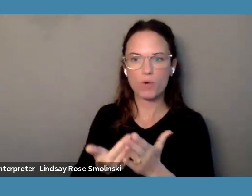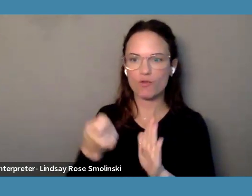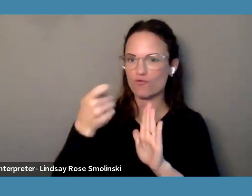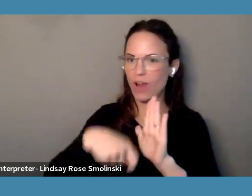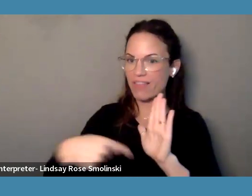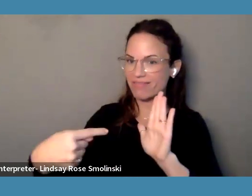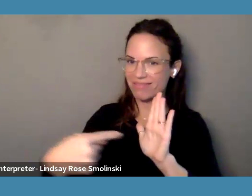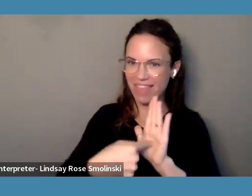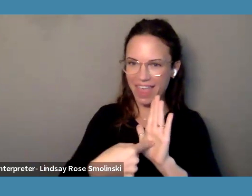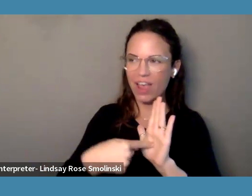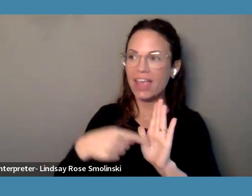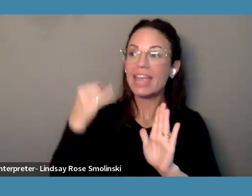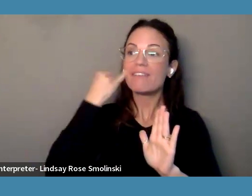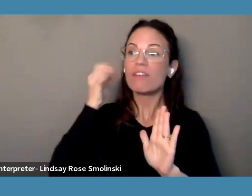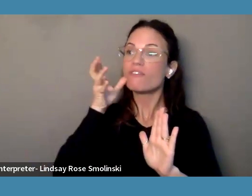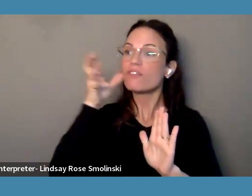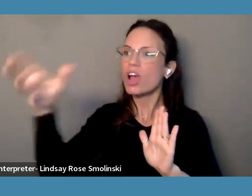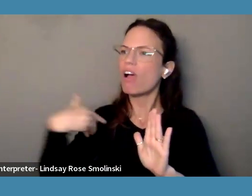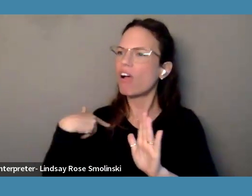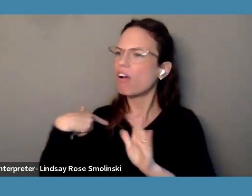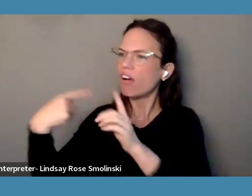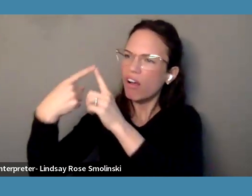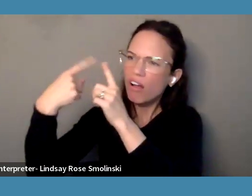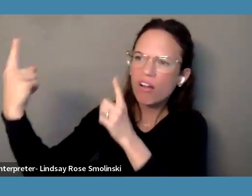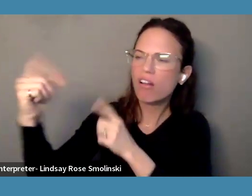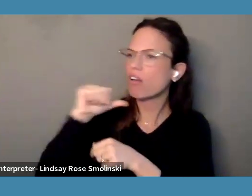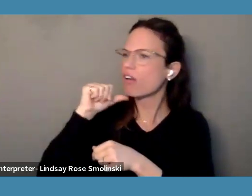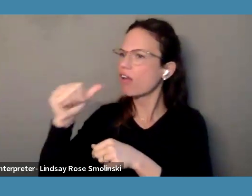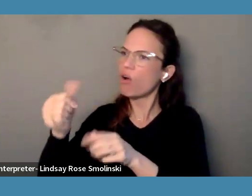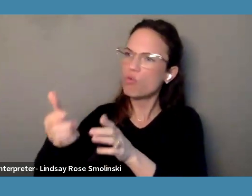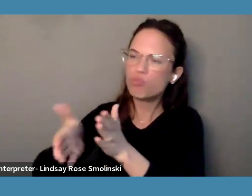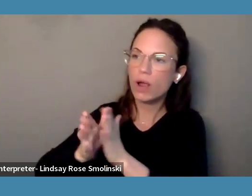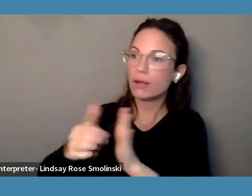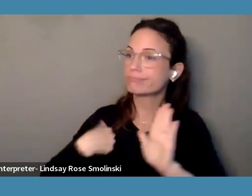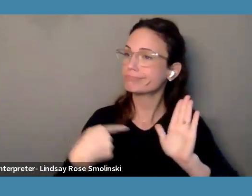to it if there should be a dispute about whether or not you requested a fair hearing timely.